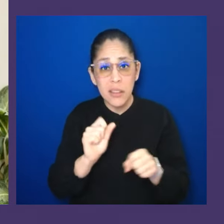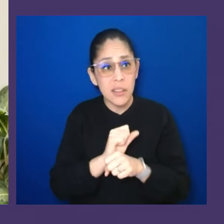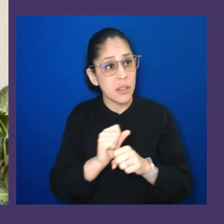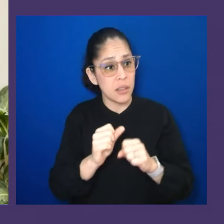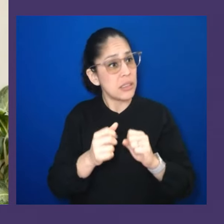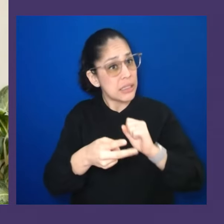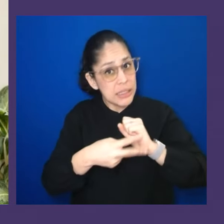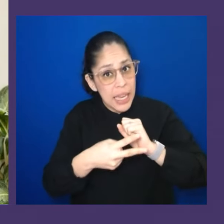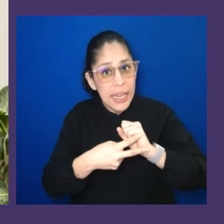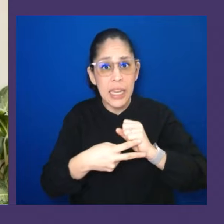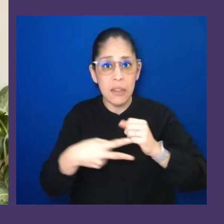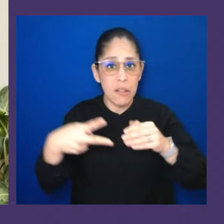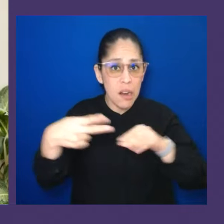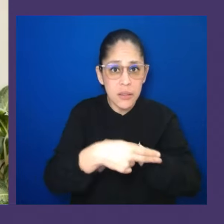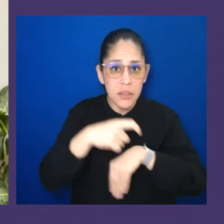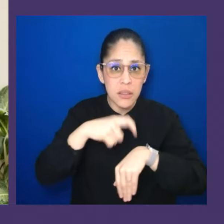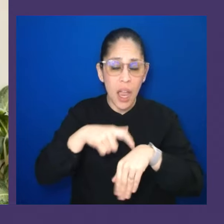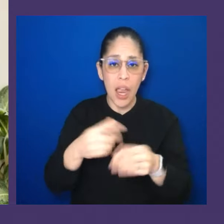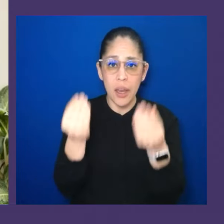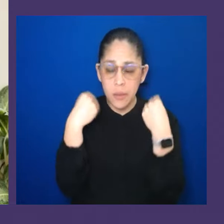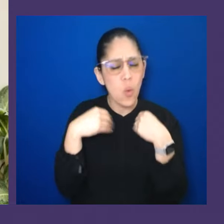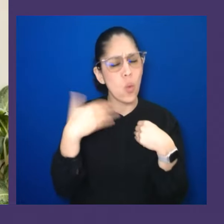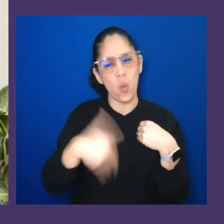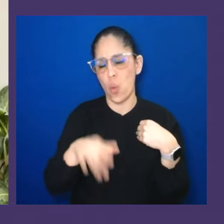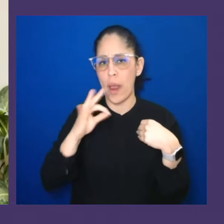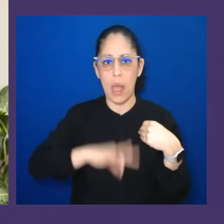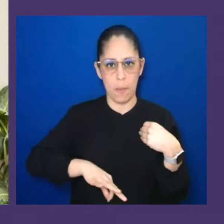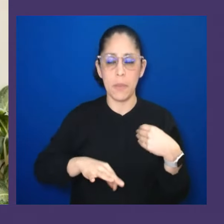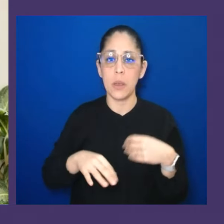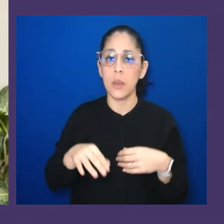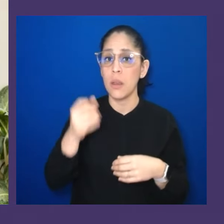With Copilot and ChatGPT and AI,